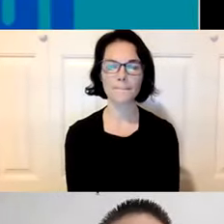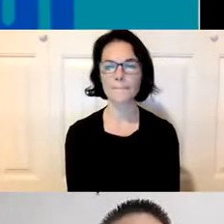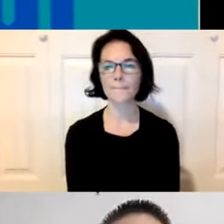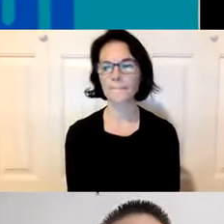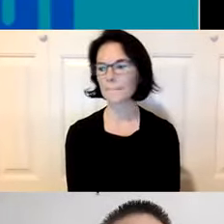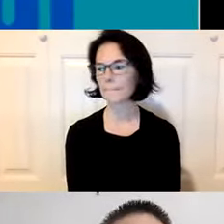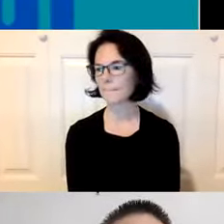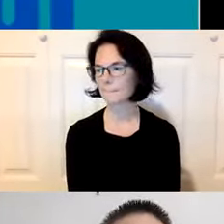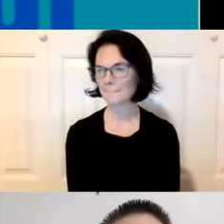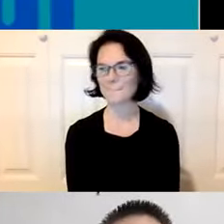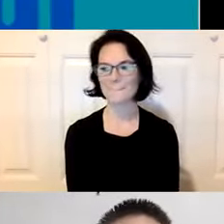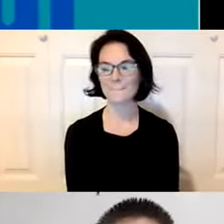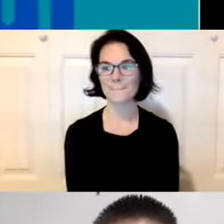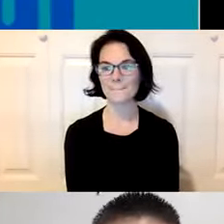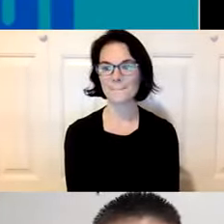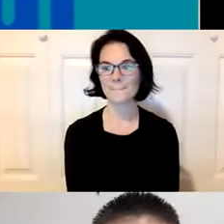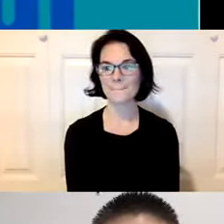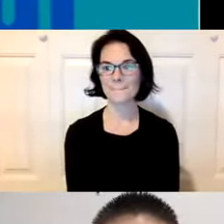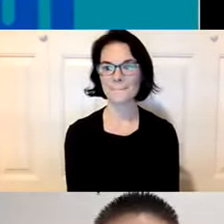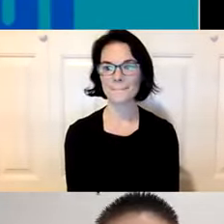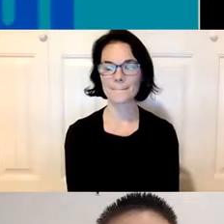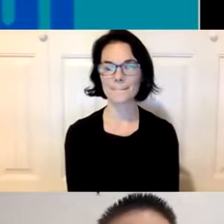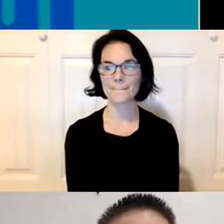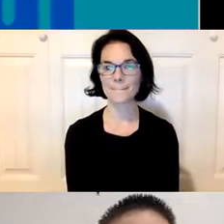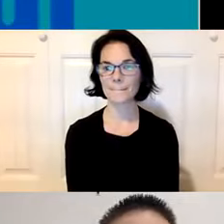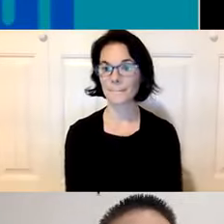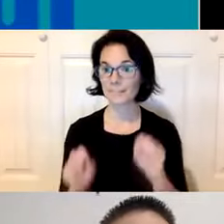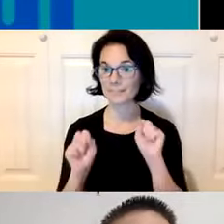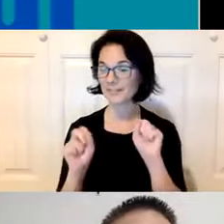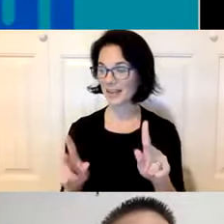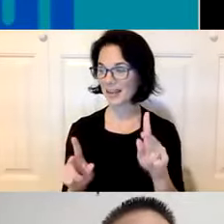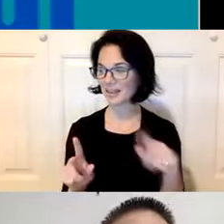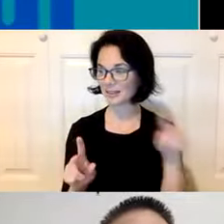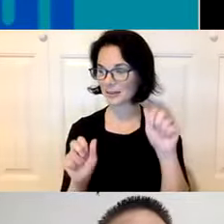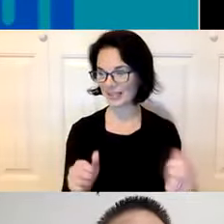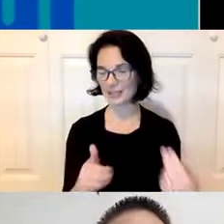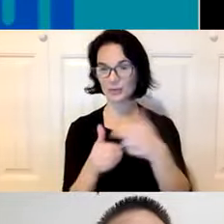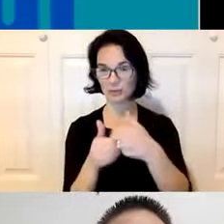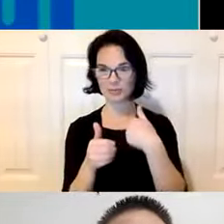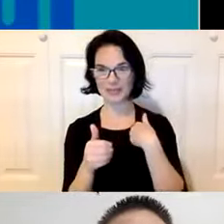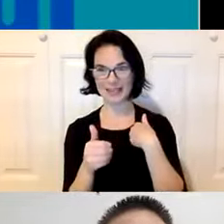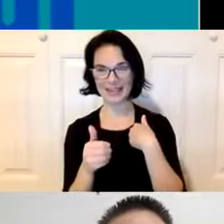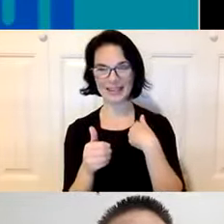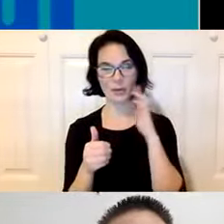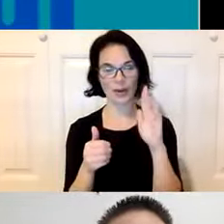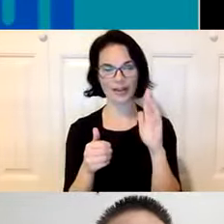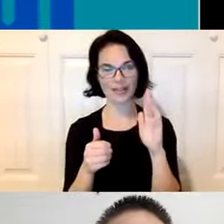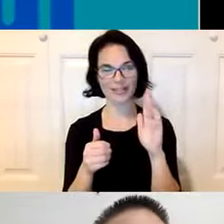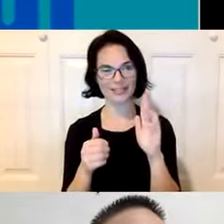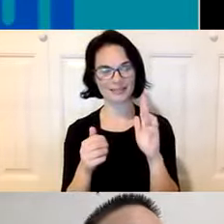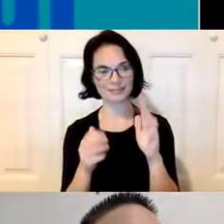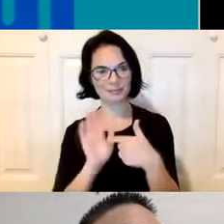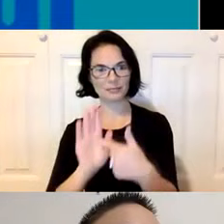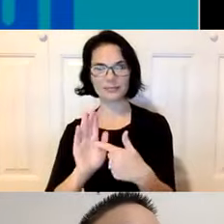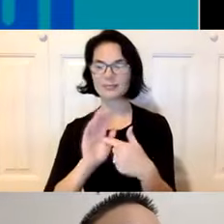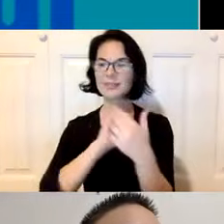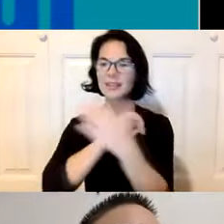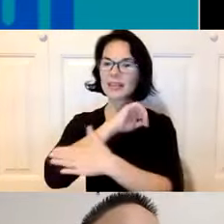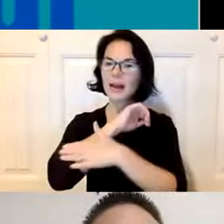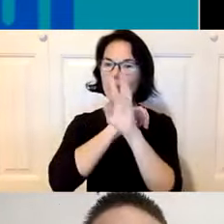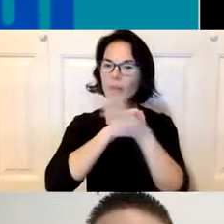Okay, so maybe you can come along with me this way. I’m going to the county website for coronavirus...